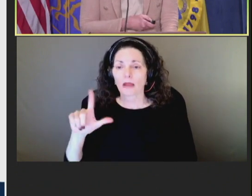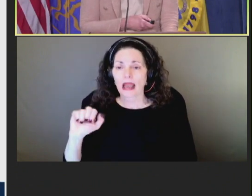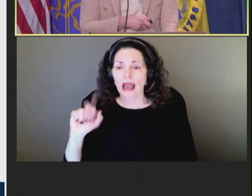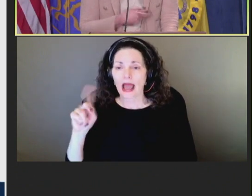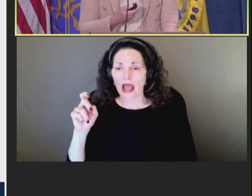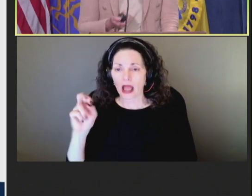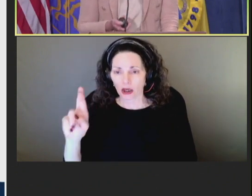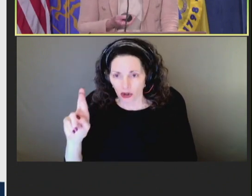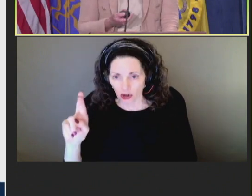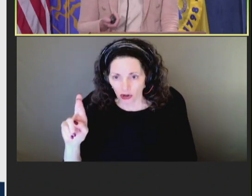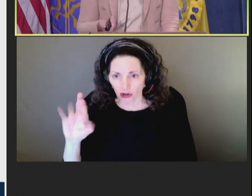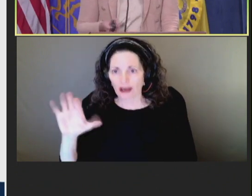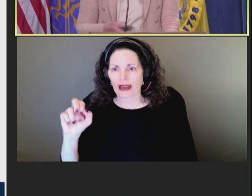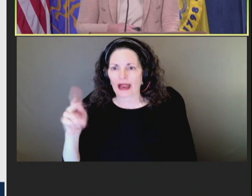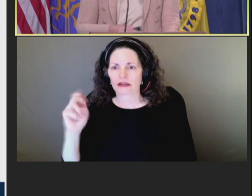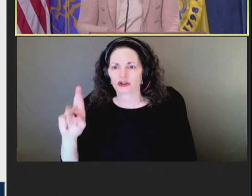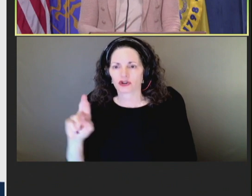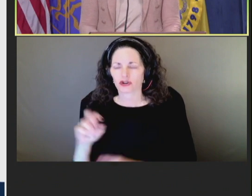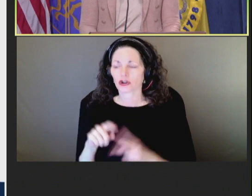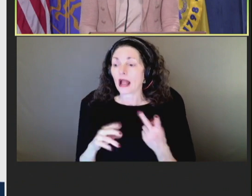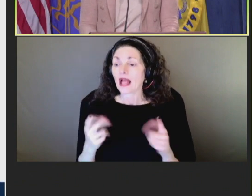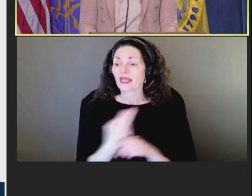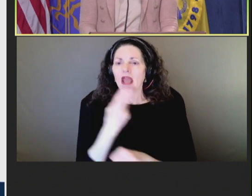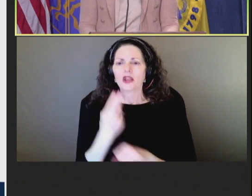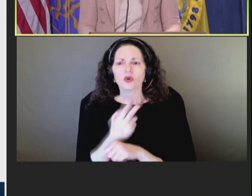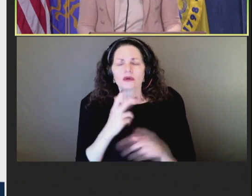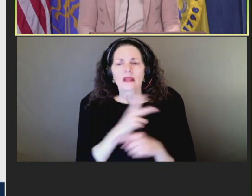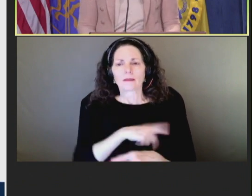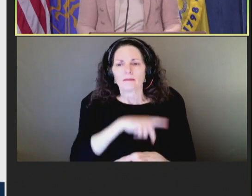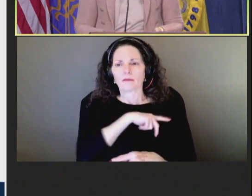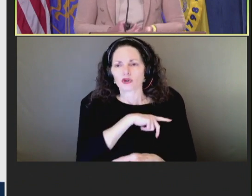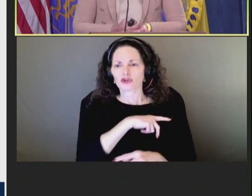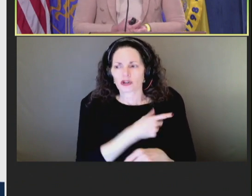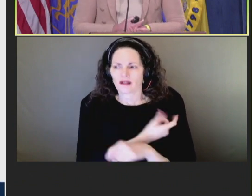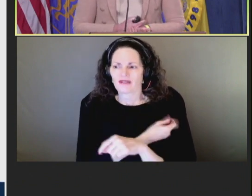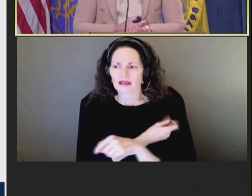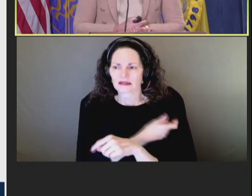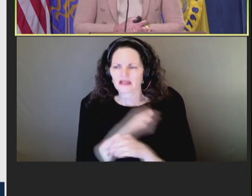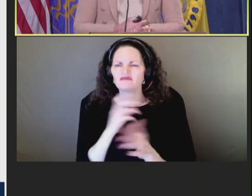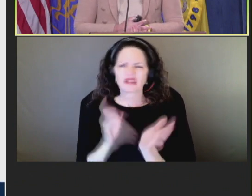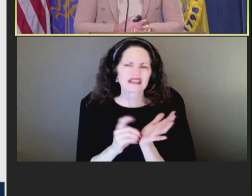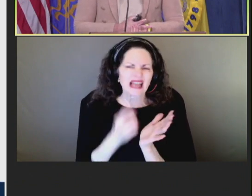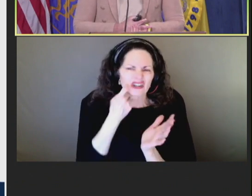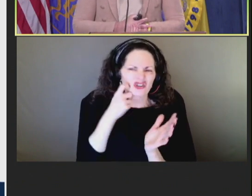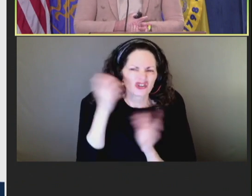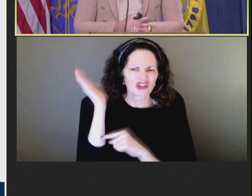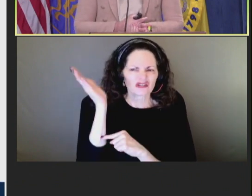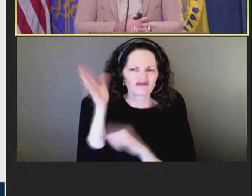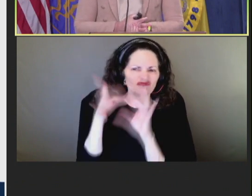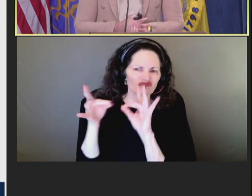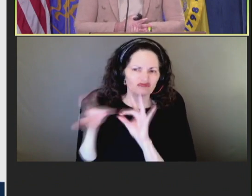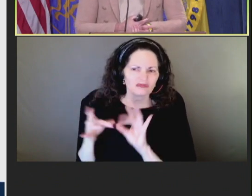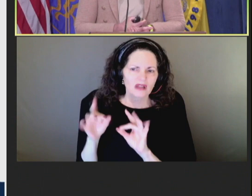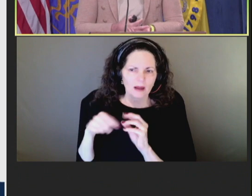using mostly personalized vaccines, with which Dr. Disis went over. Cancer vaccine,